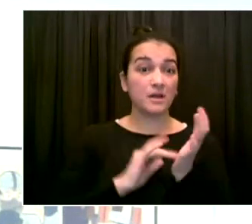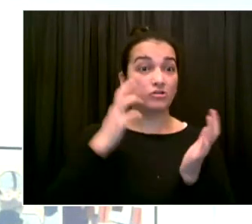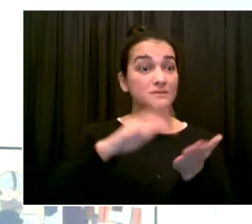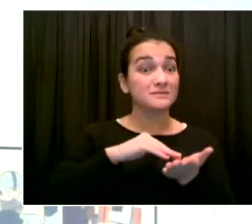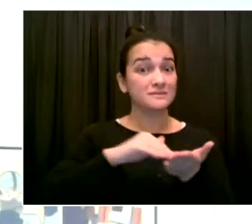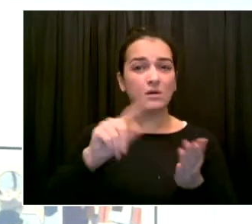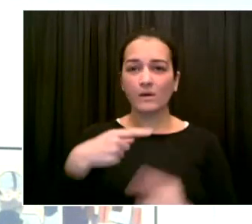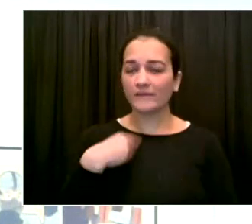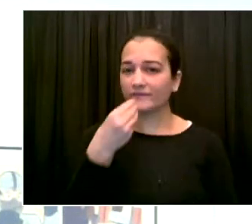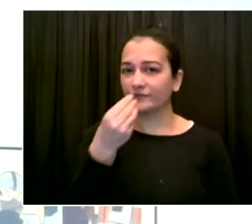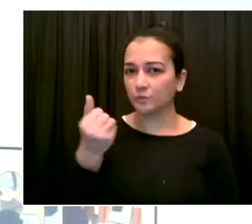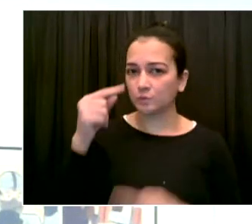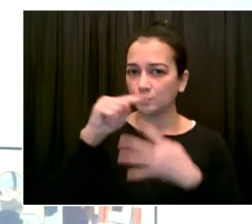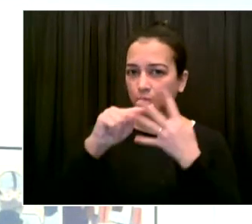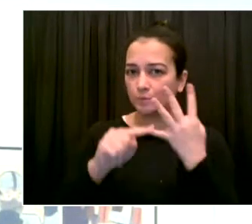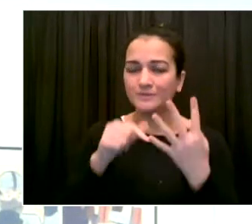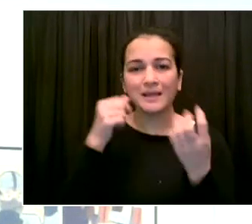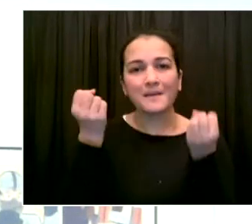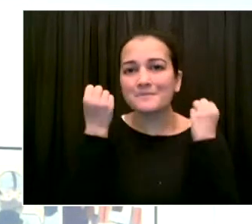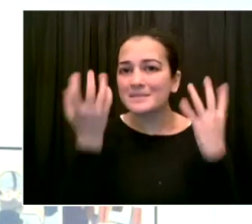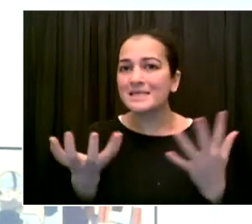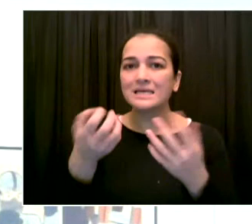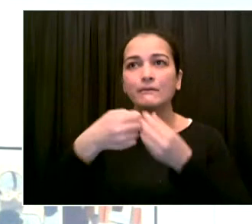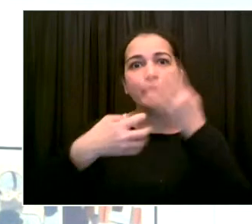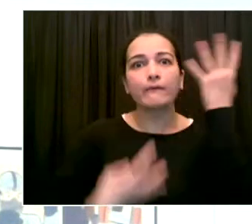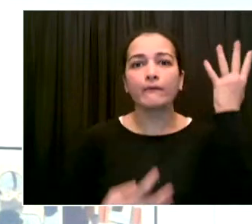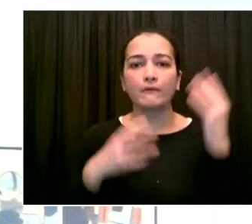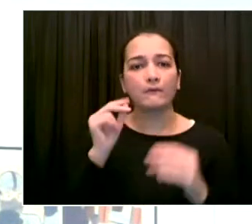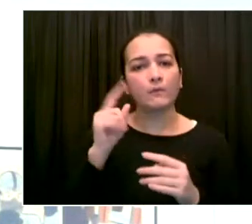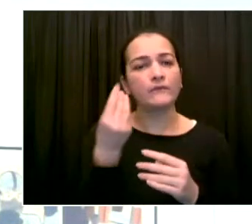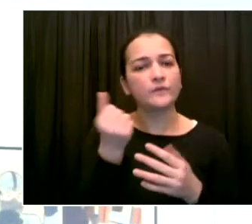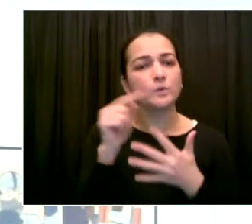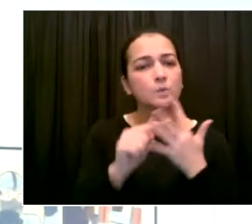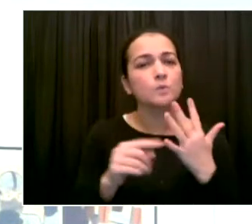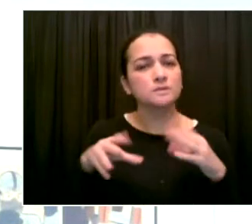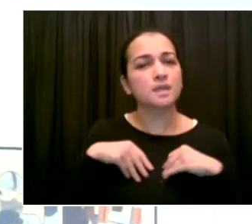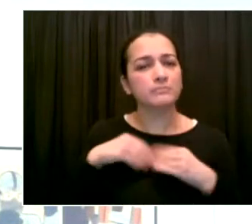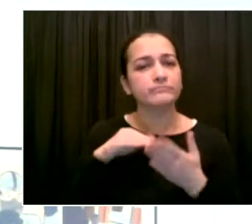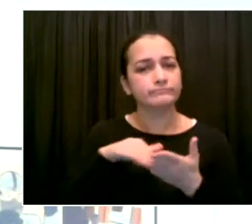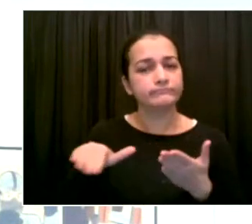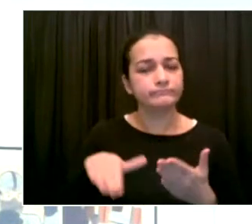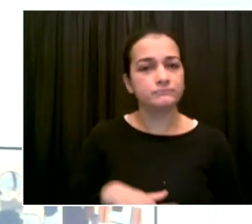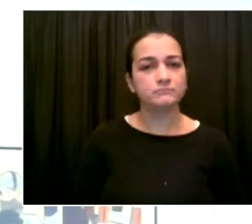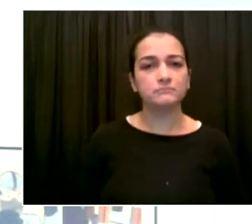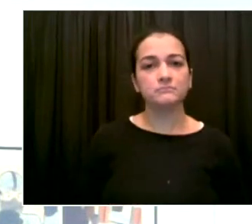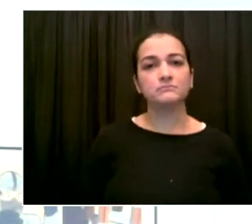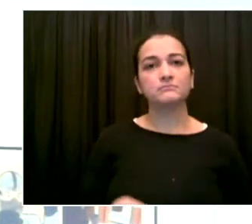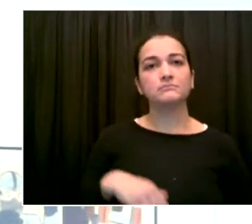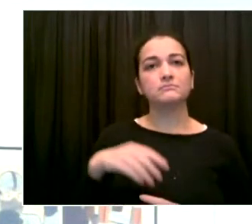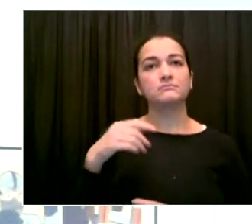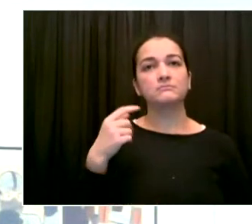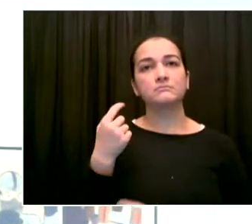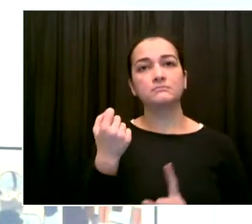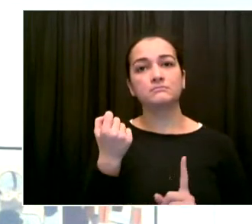IT HAS TO BE EVIDENCE OF A SINCERELY HELD RELIGIOUS BELIEF.